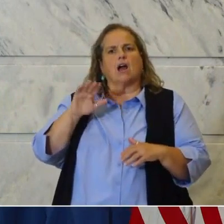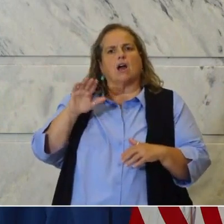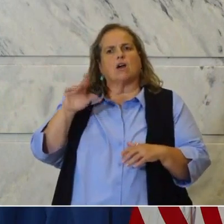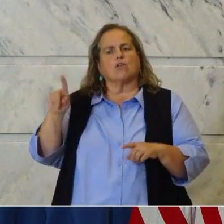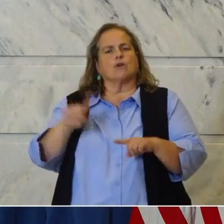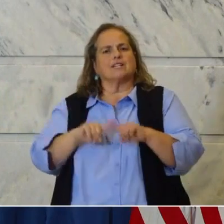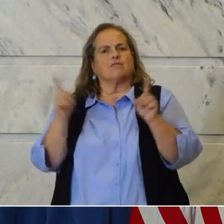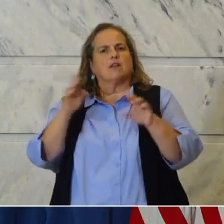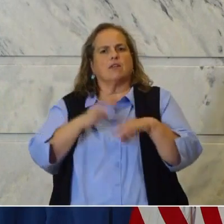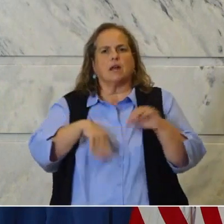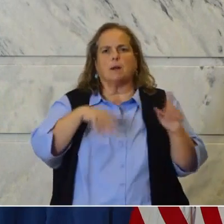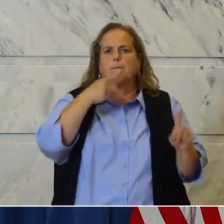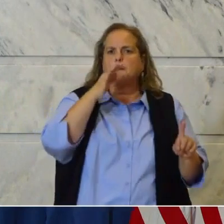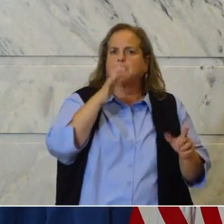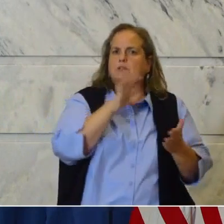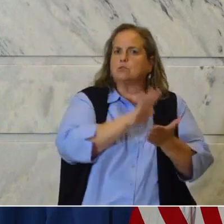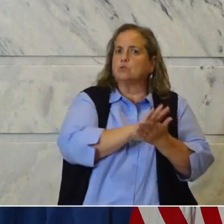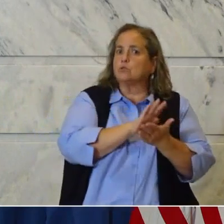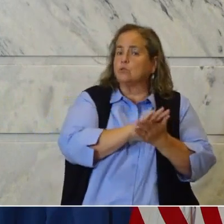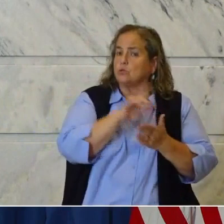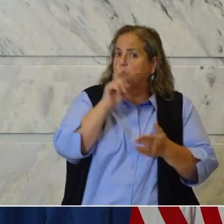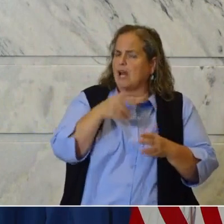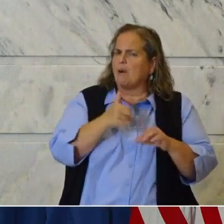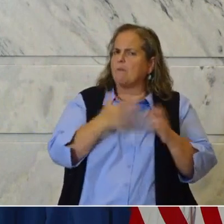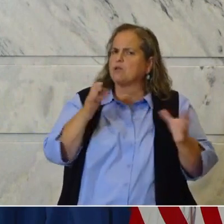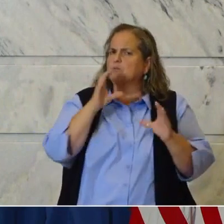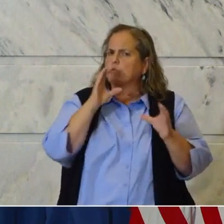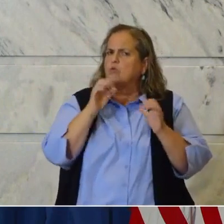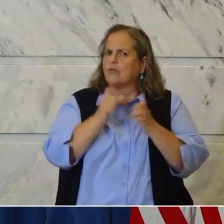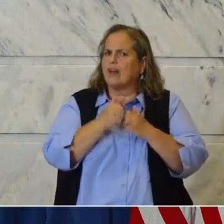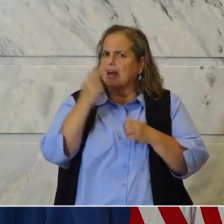the questions on how much communication is there been with the Catholic schools